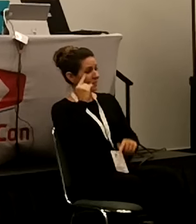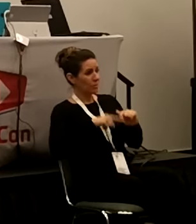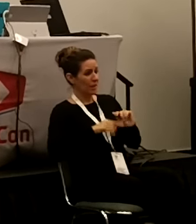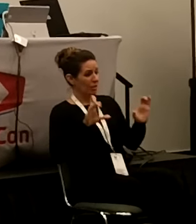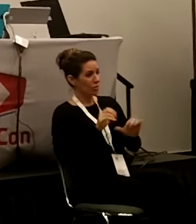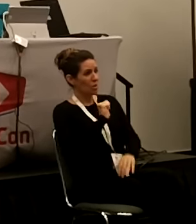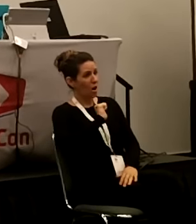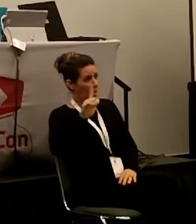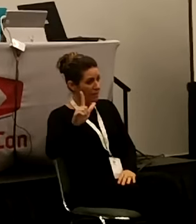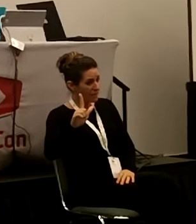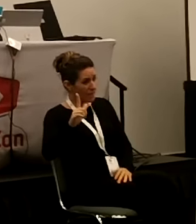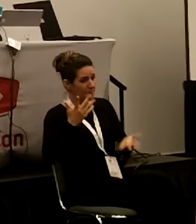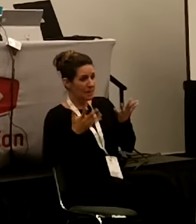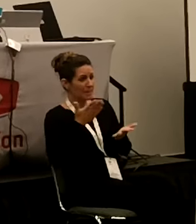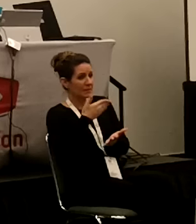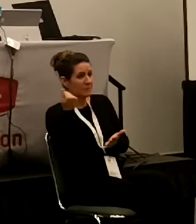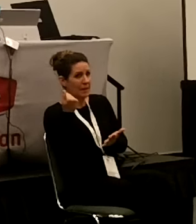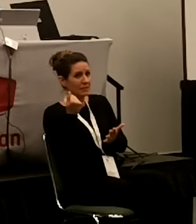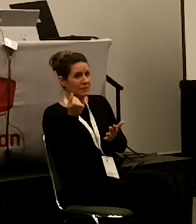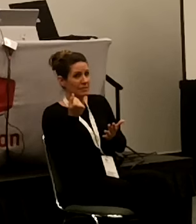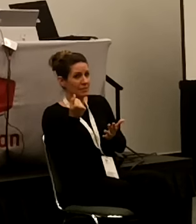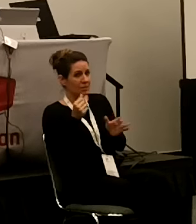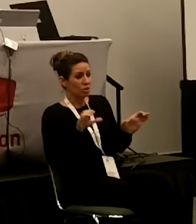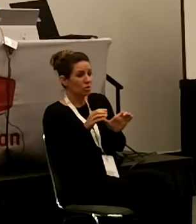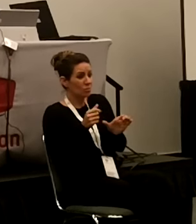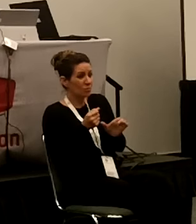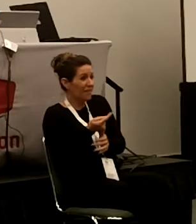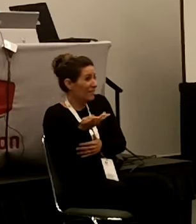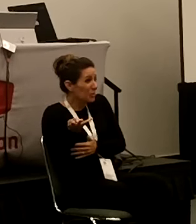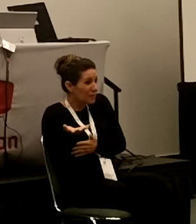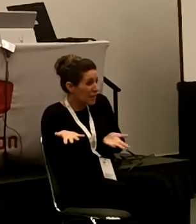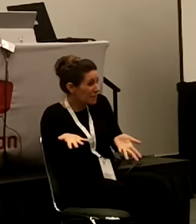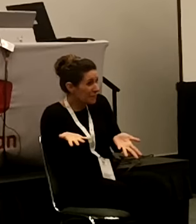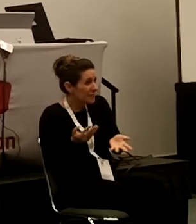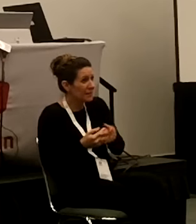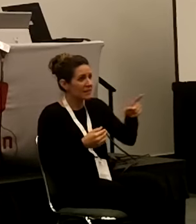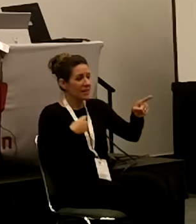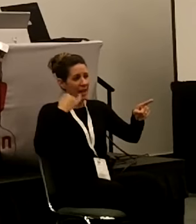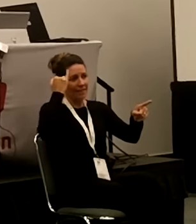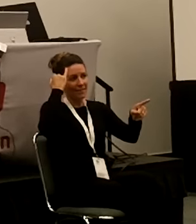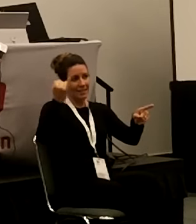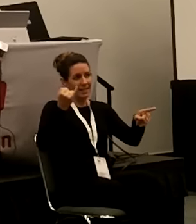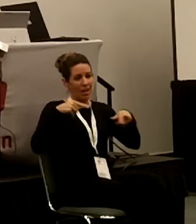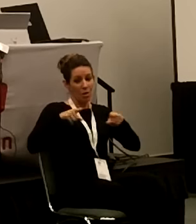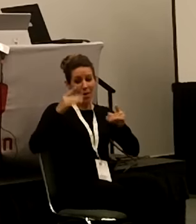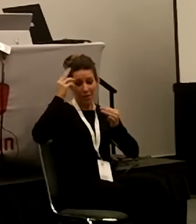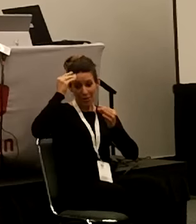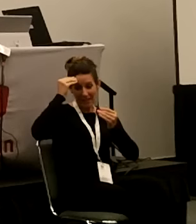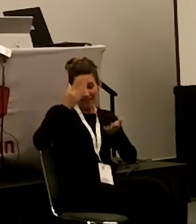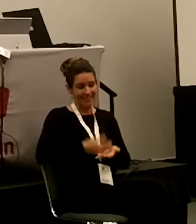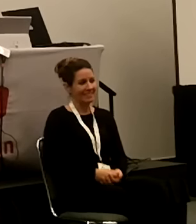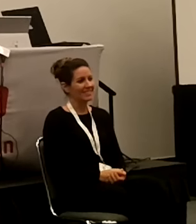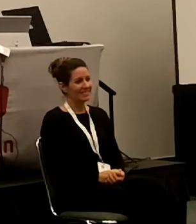is it still good to do at least some of them? I have an idea while you're thinking.